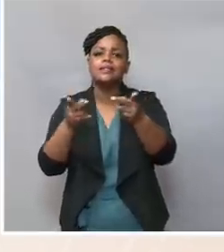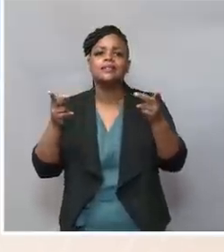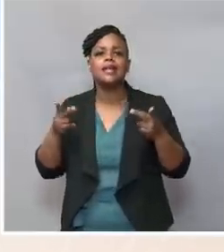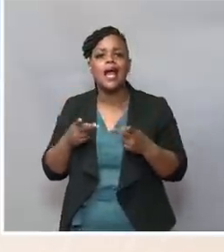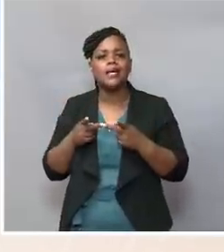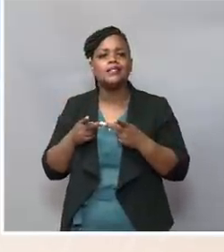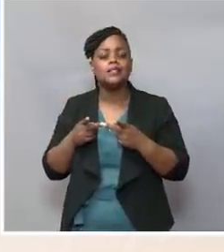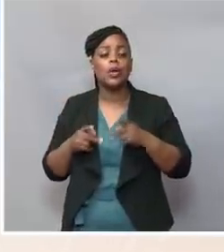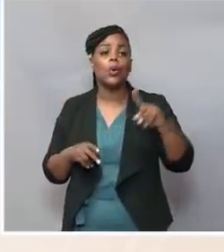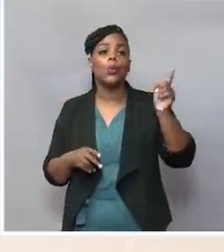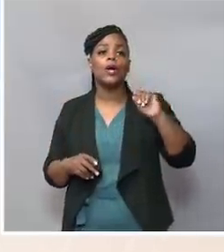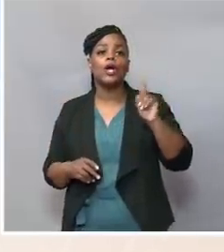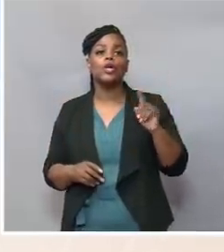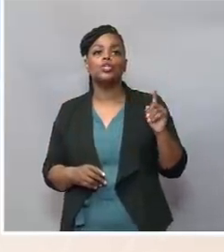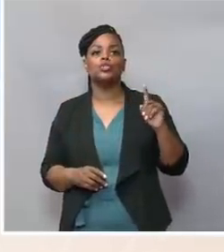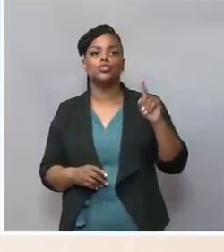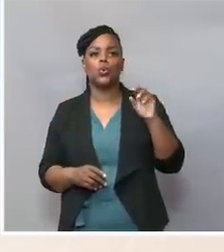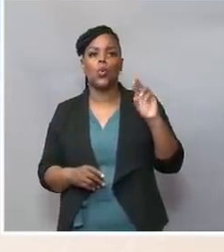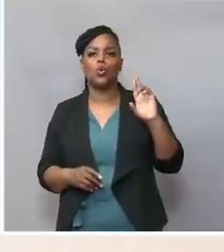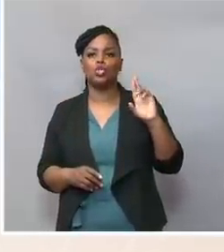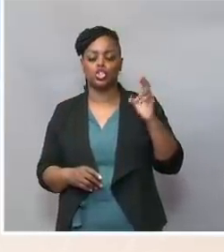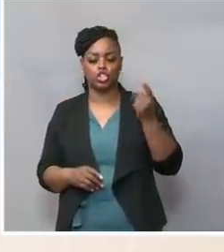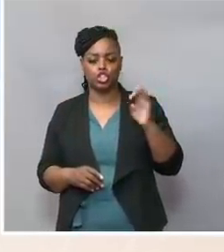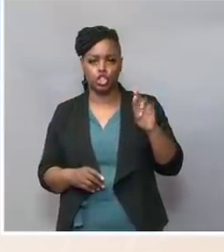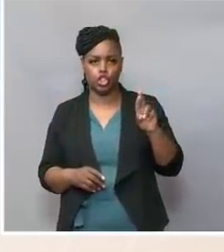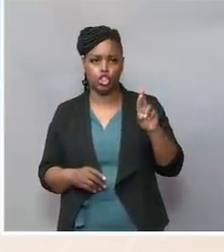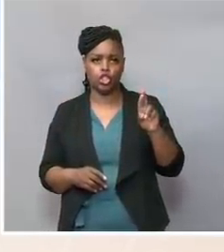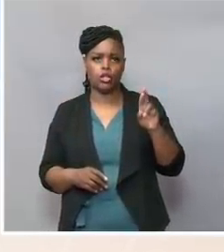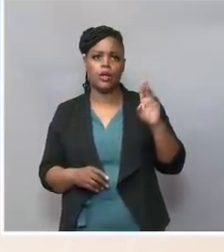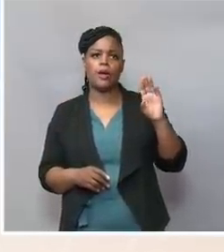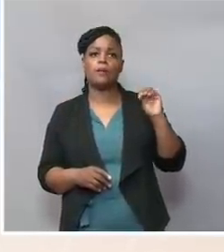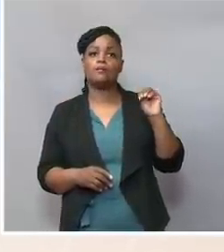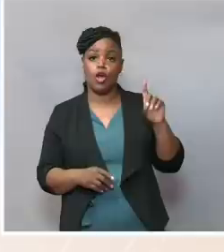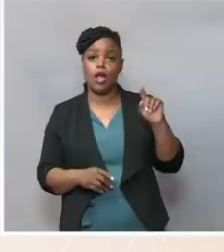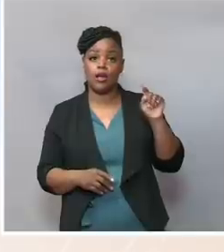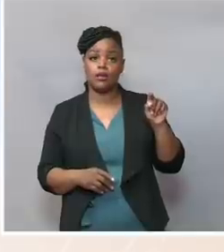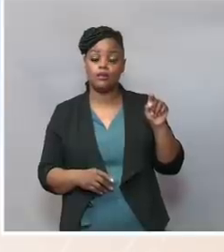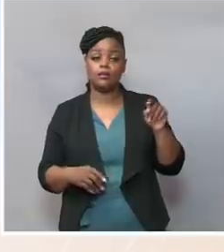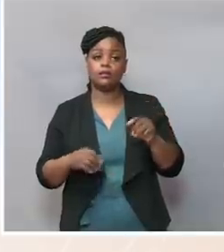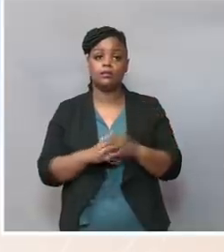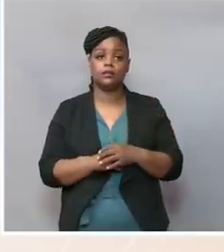is the site of 1857 escape from enslavement of Miss Anne B,